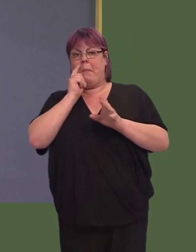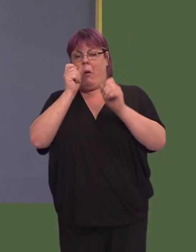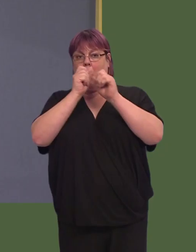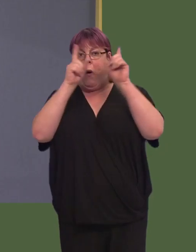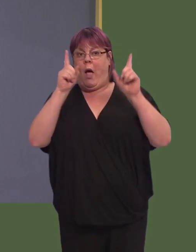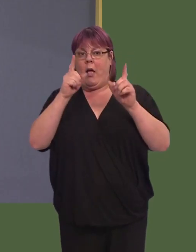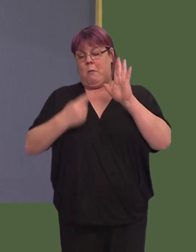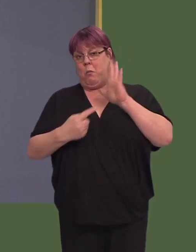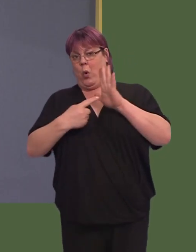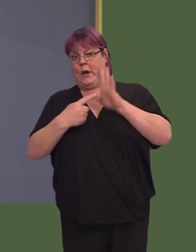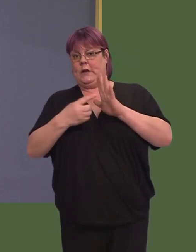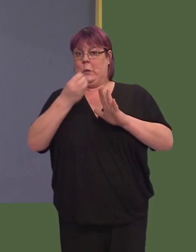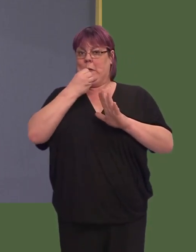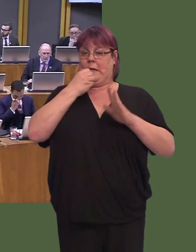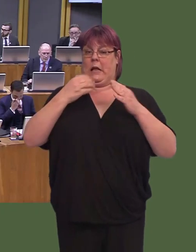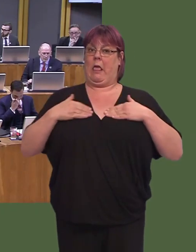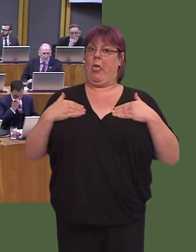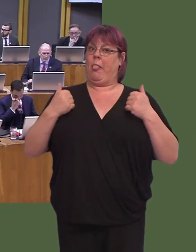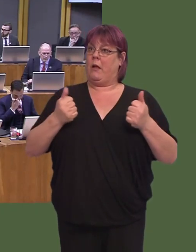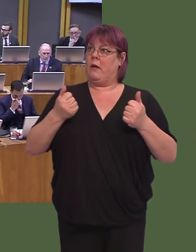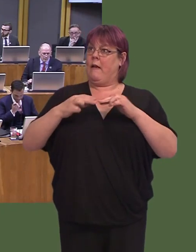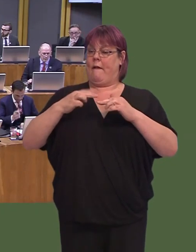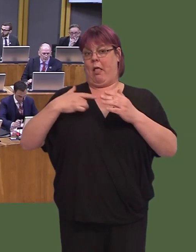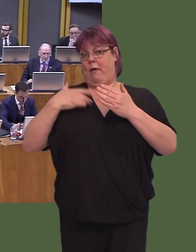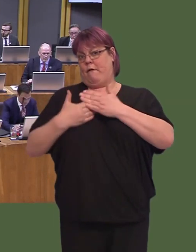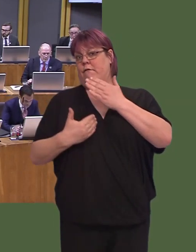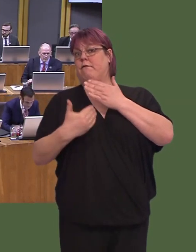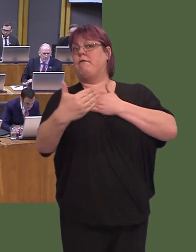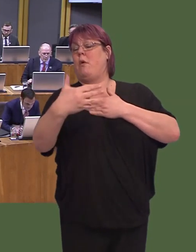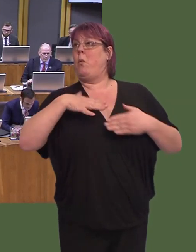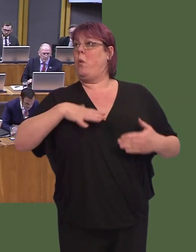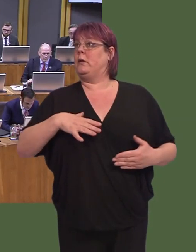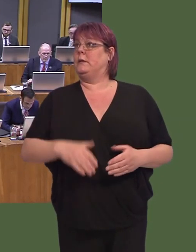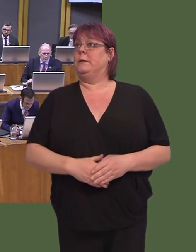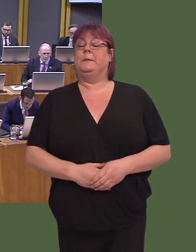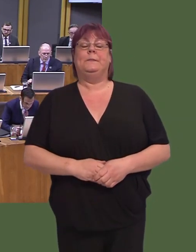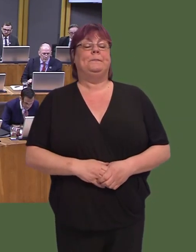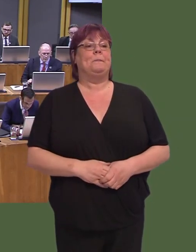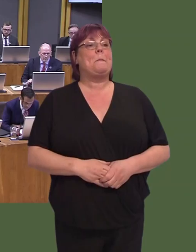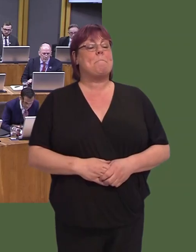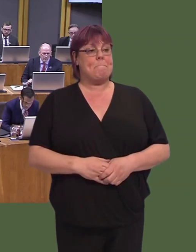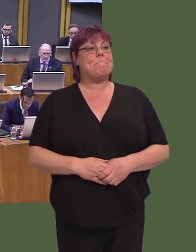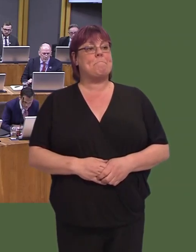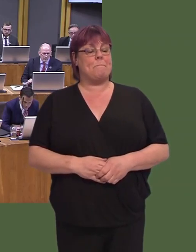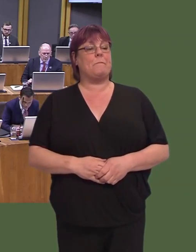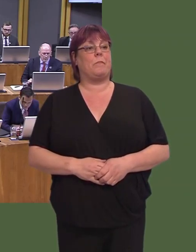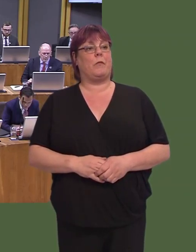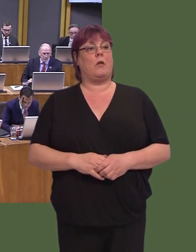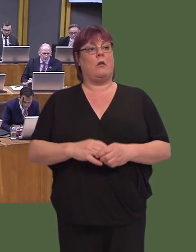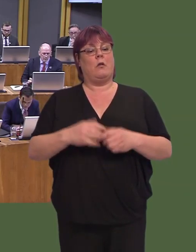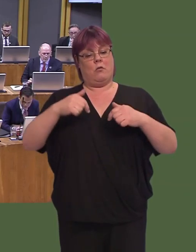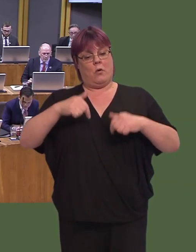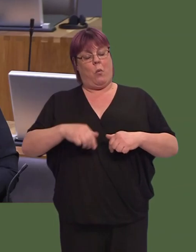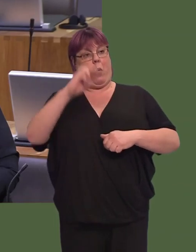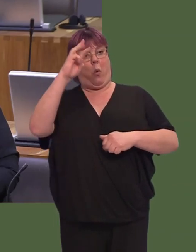will only live a long life if they eat well? Julie James AM: We have a very strong track record in Wales of taking strong public health